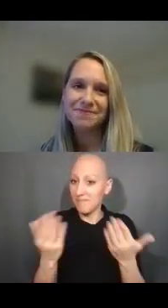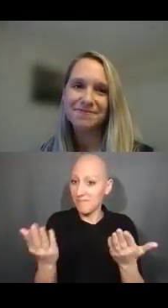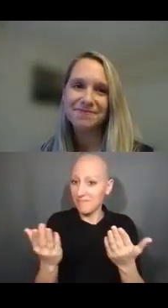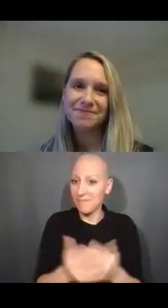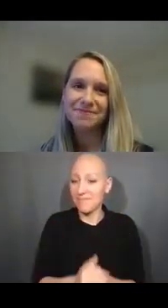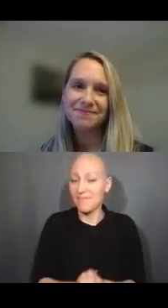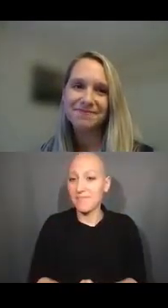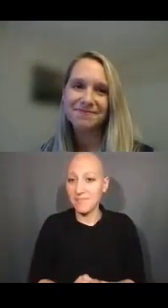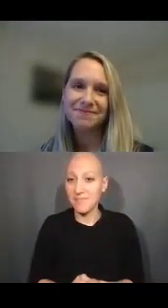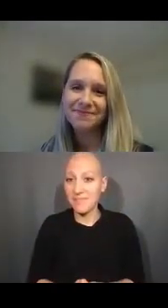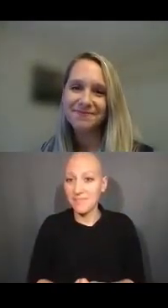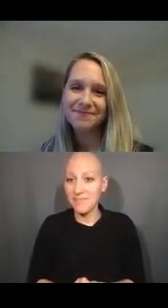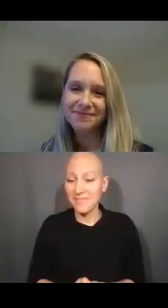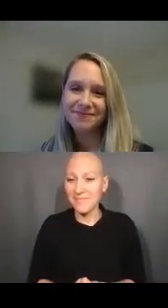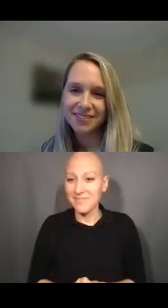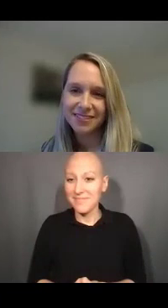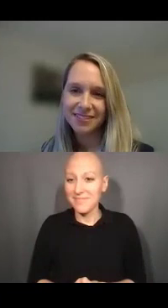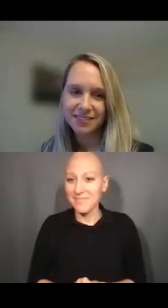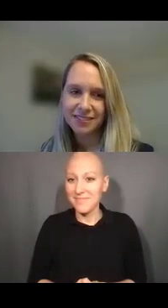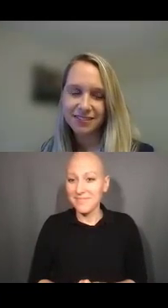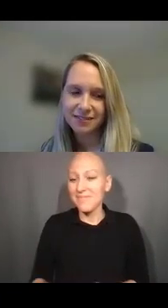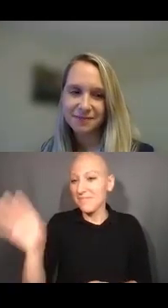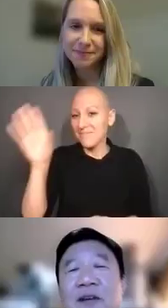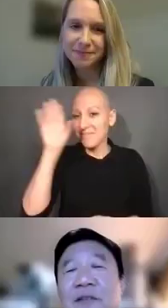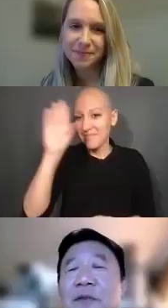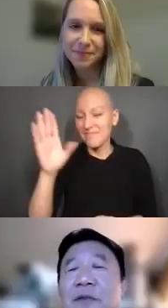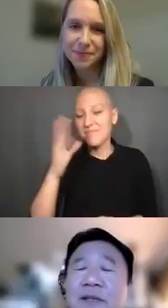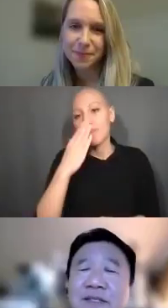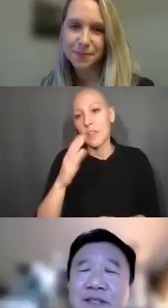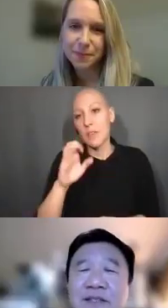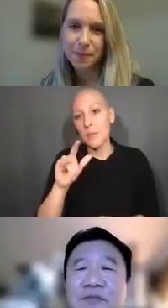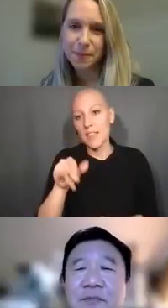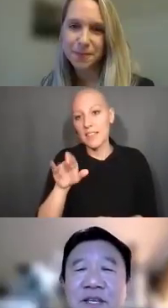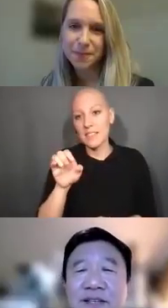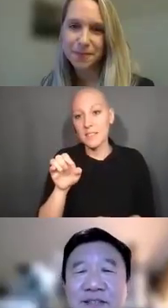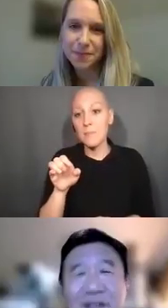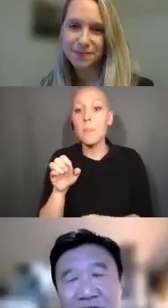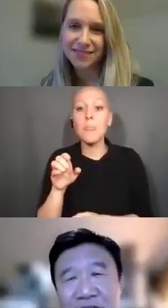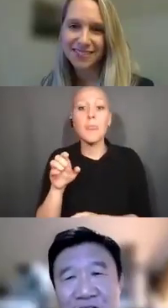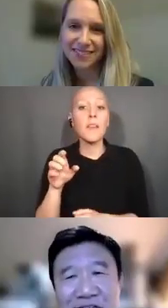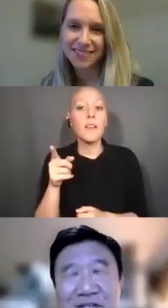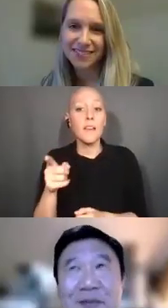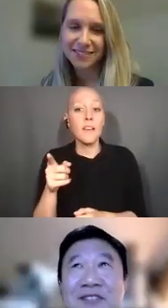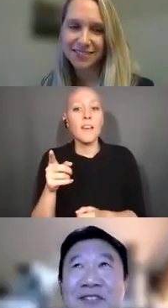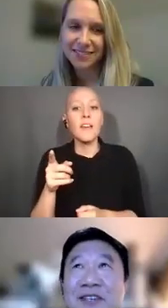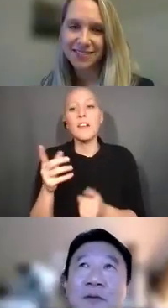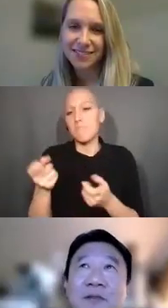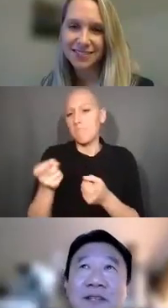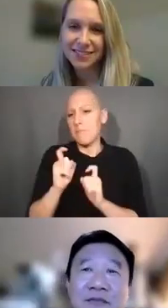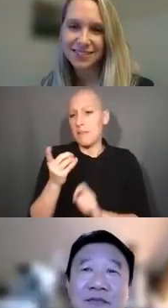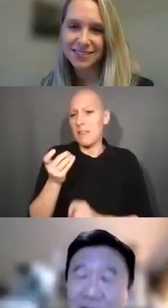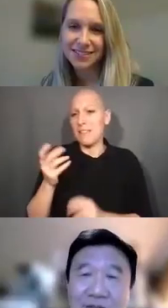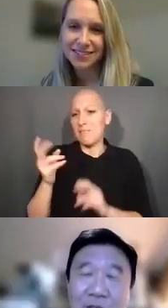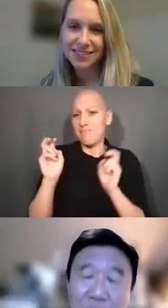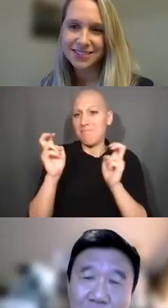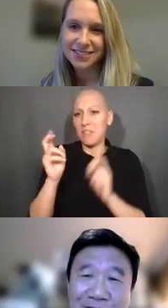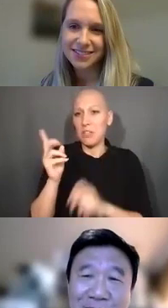JP Kim: Thank you, Elyse, appreciate it. I should note that actually, although Elyse did give me the title of Doctor, I'm actually only a recovering lawyer,